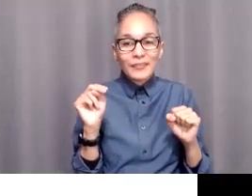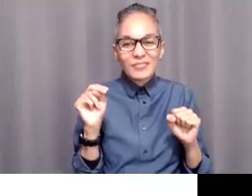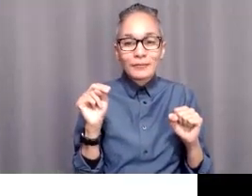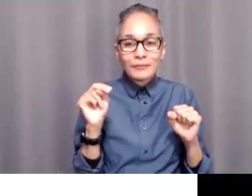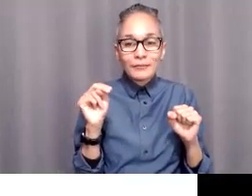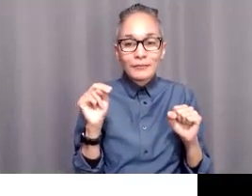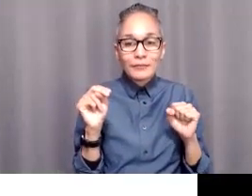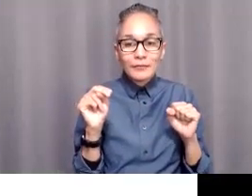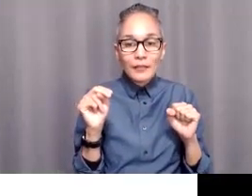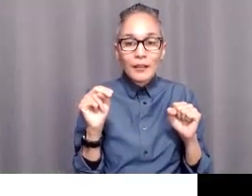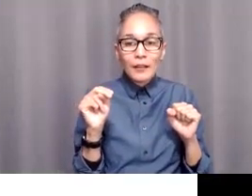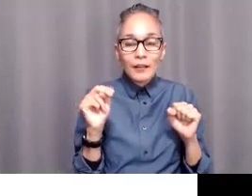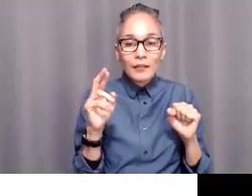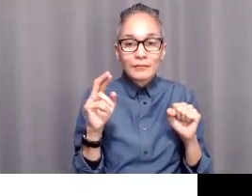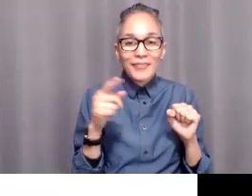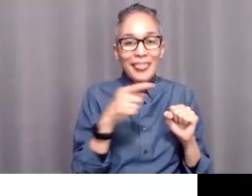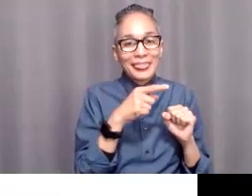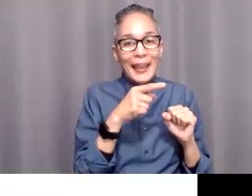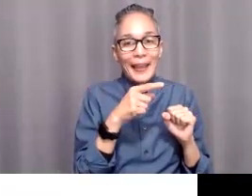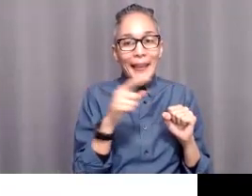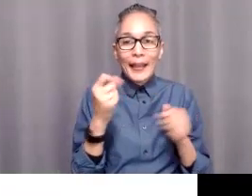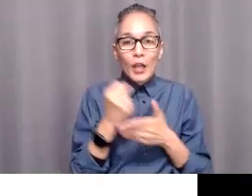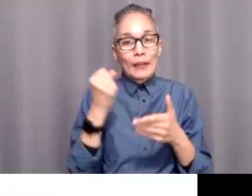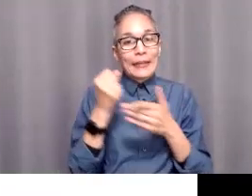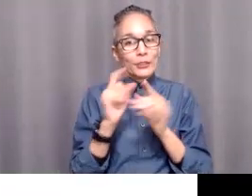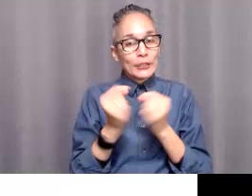could look at everything that the teacher can see.